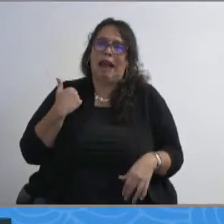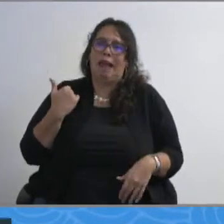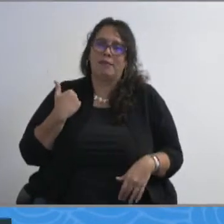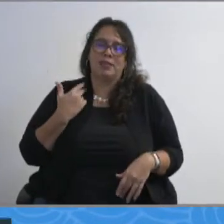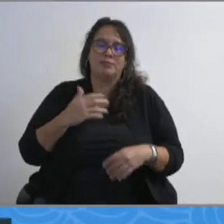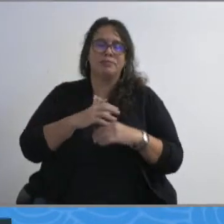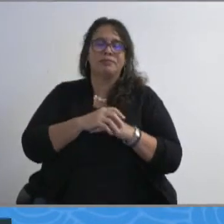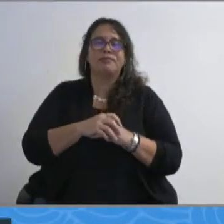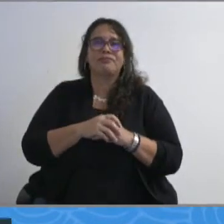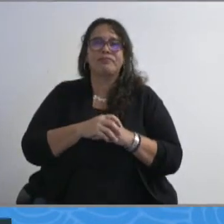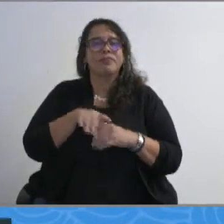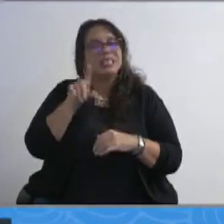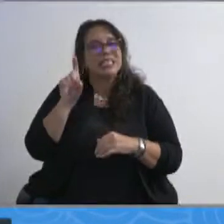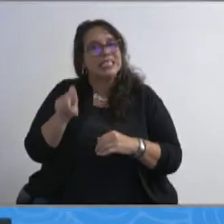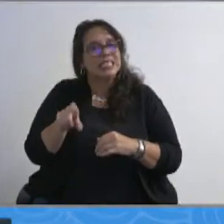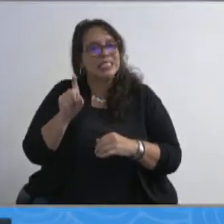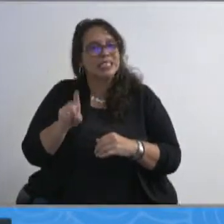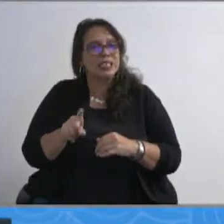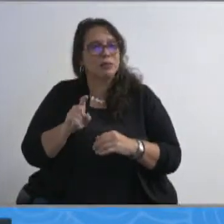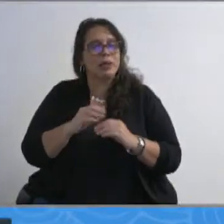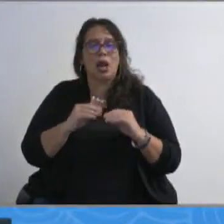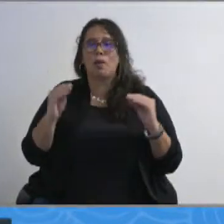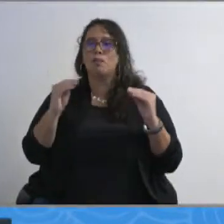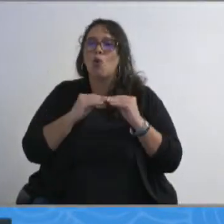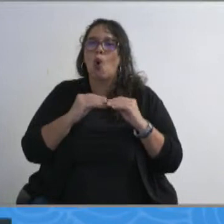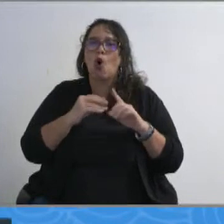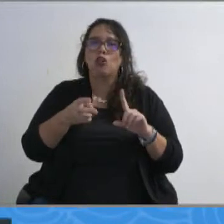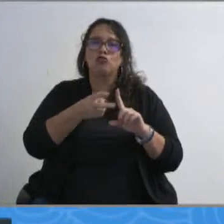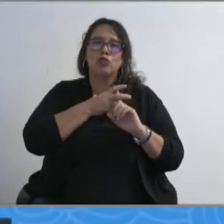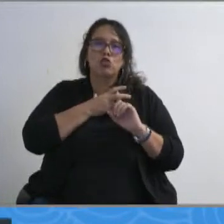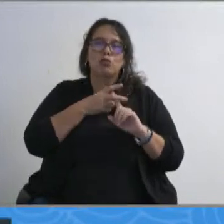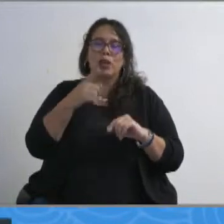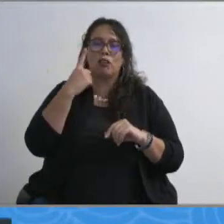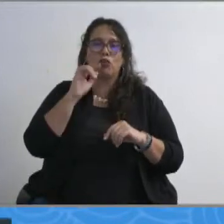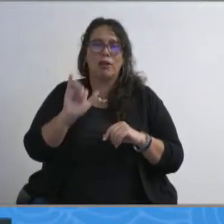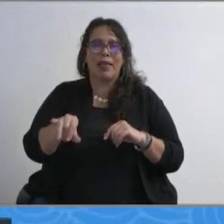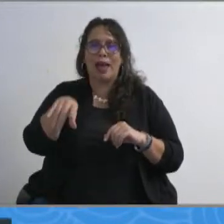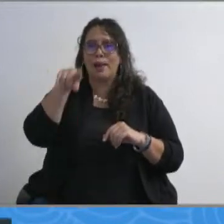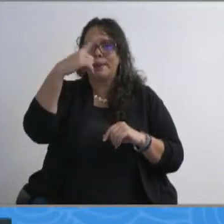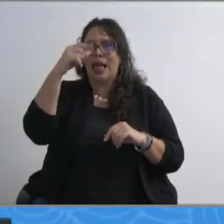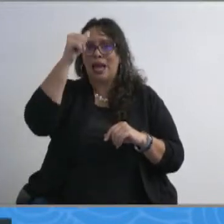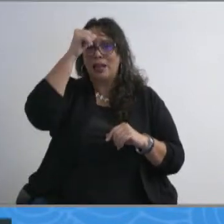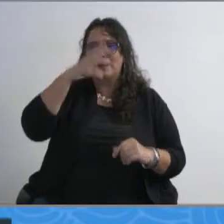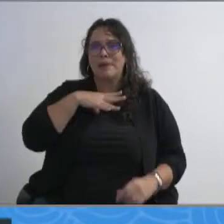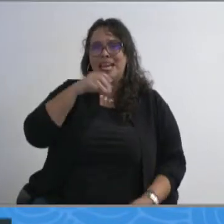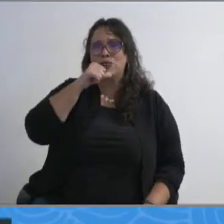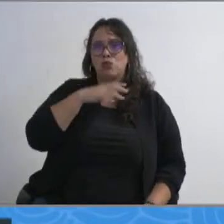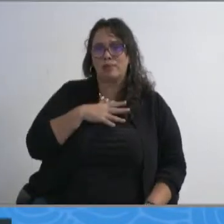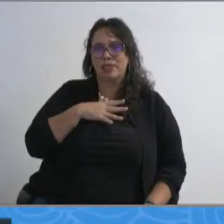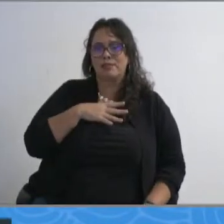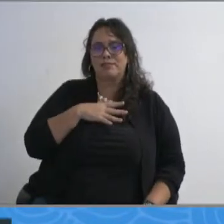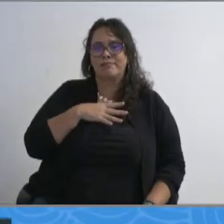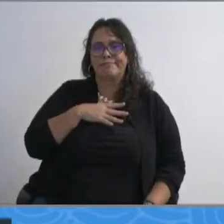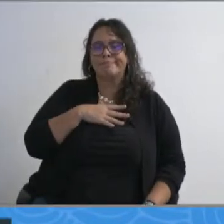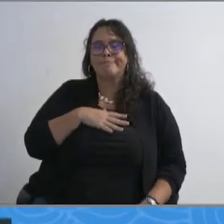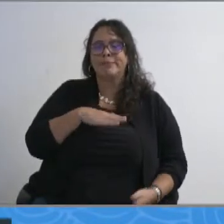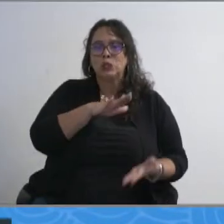And there needs to be harder recruitment for black men and black women on these campuses.